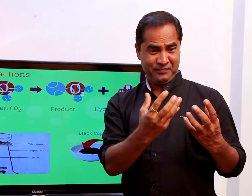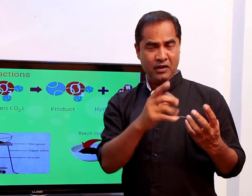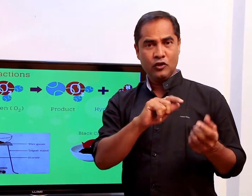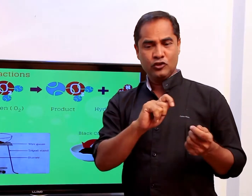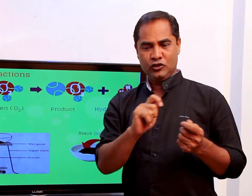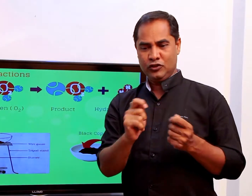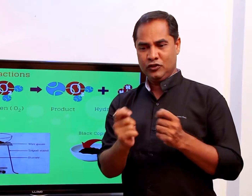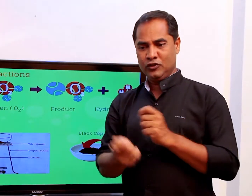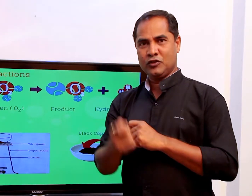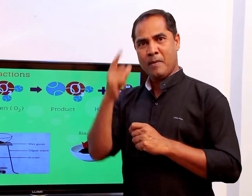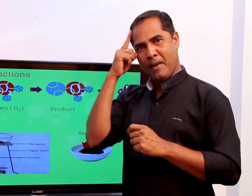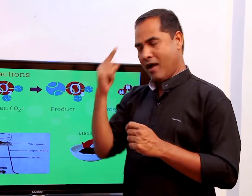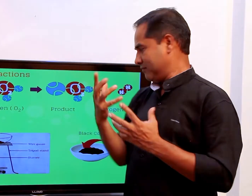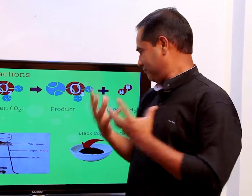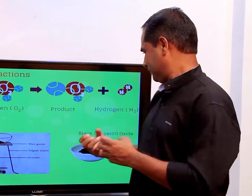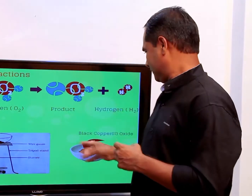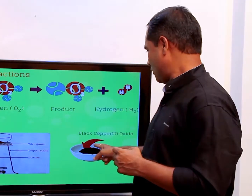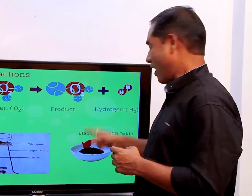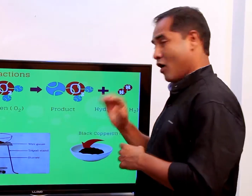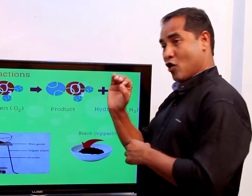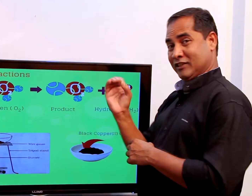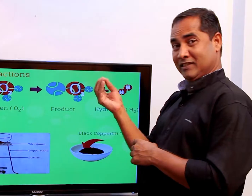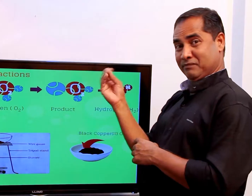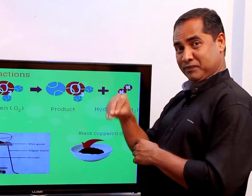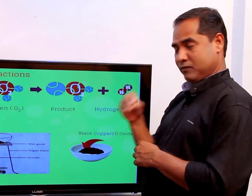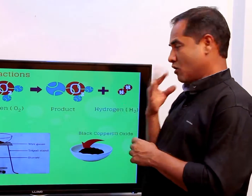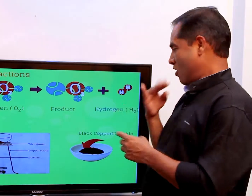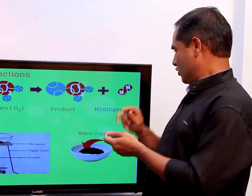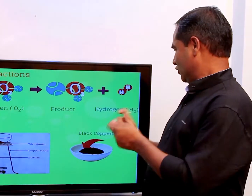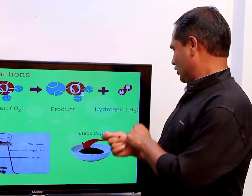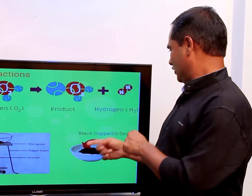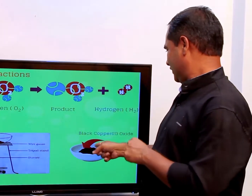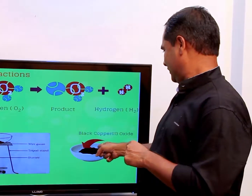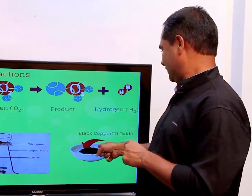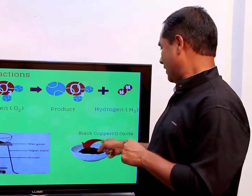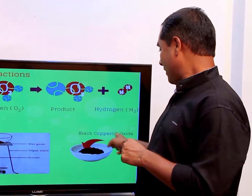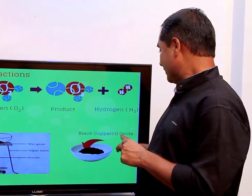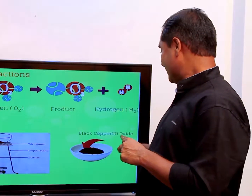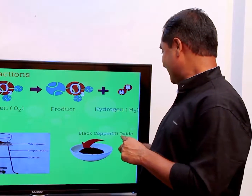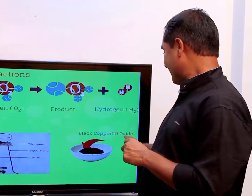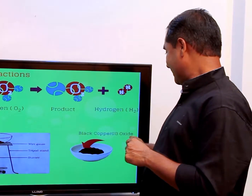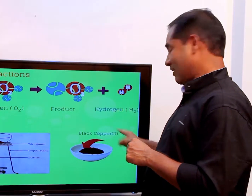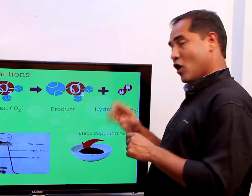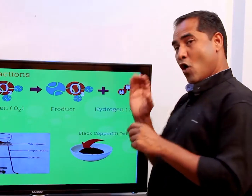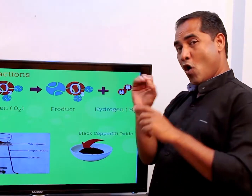originally the copper color is something orange. But it changes into black